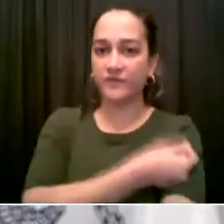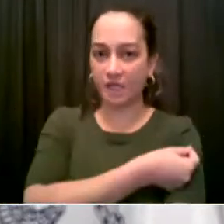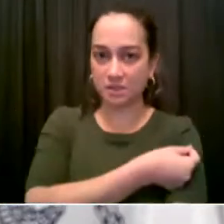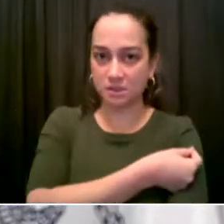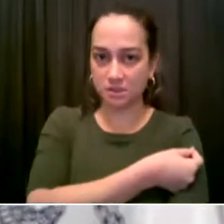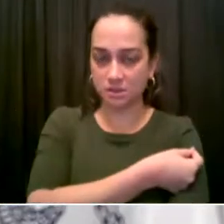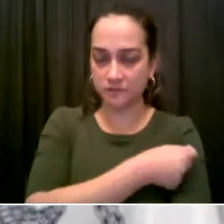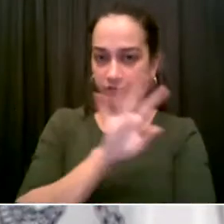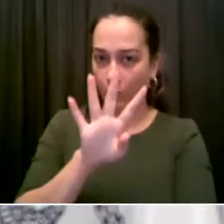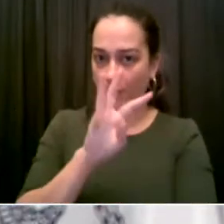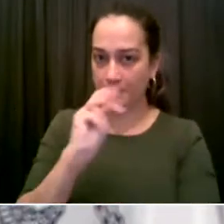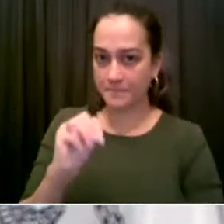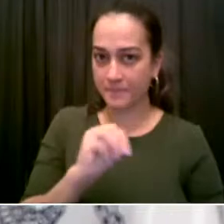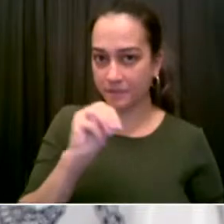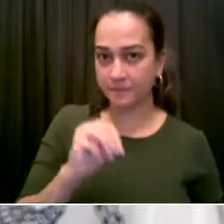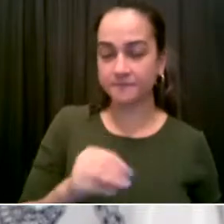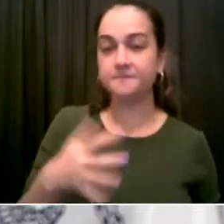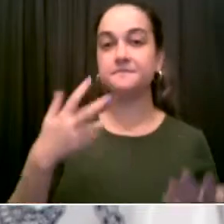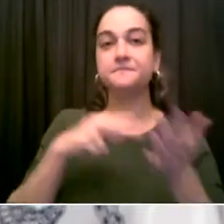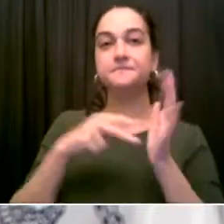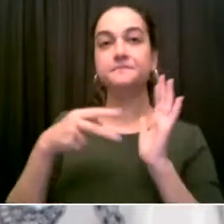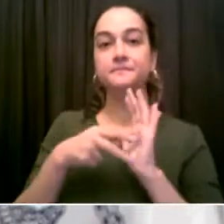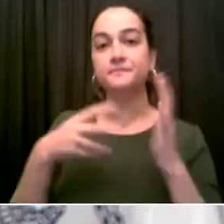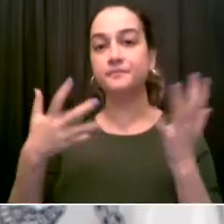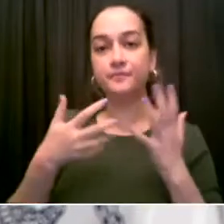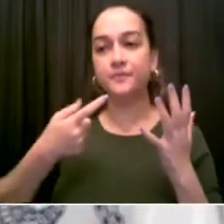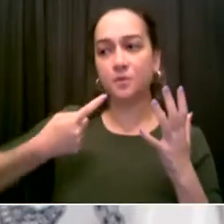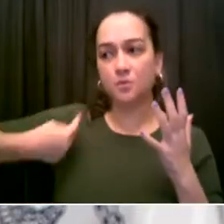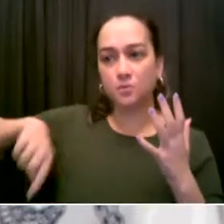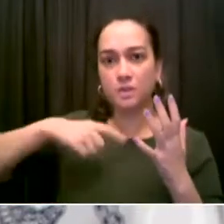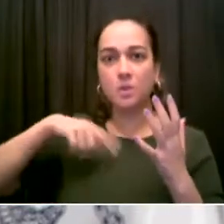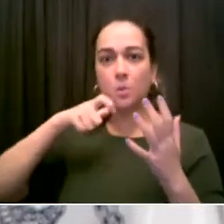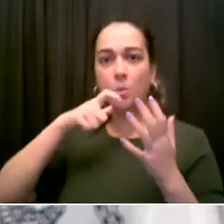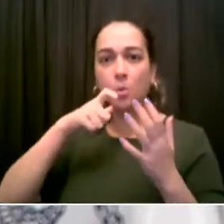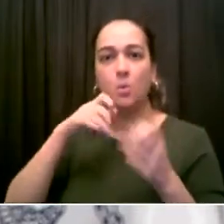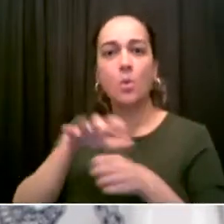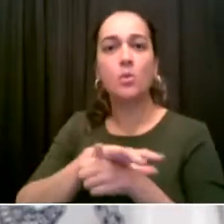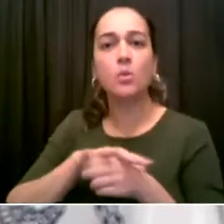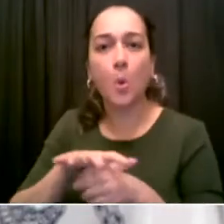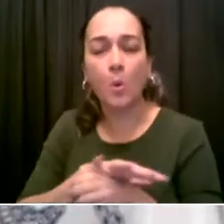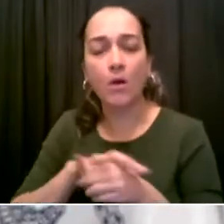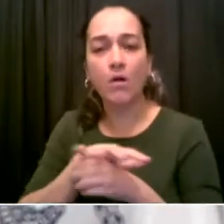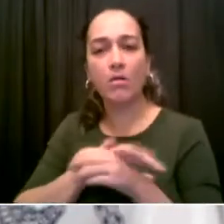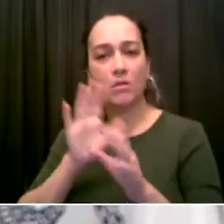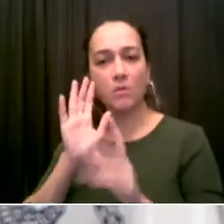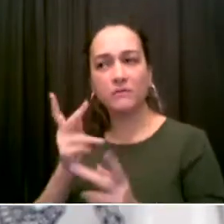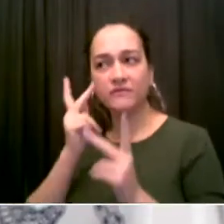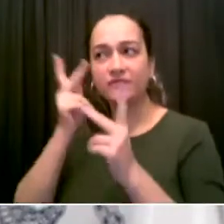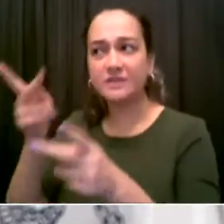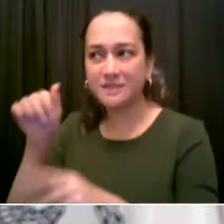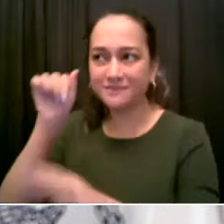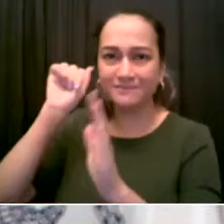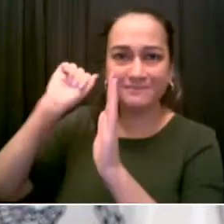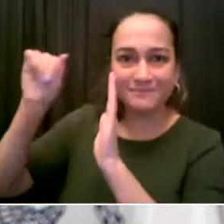WE WANT TO DOUE BLDOWN AND REACH E THFOLKS